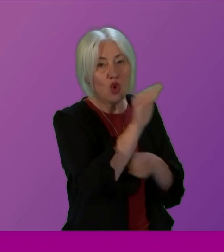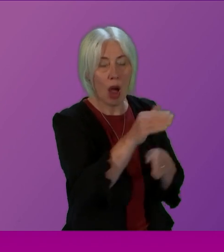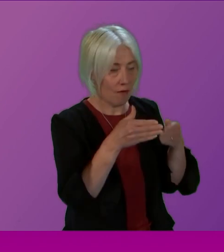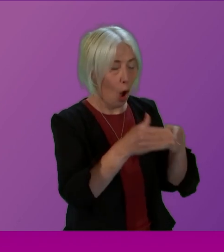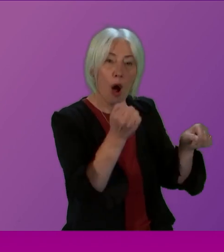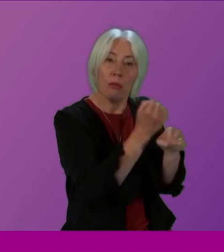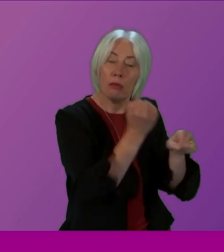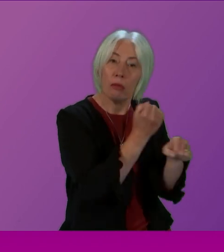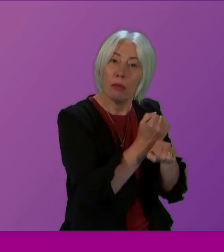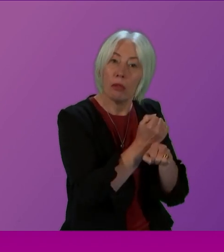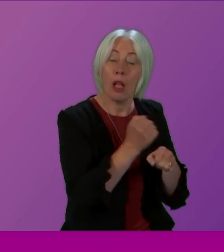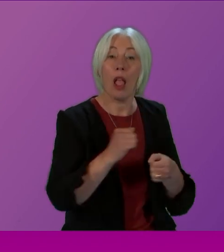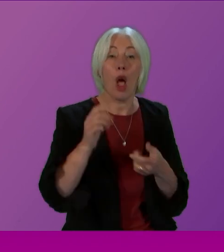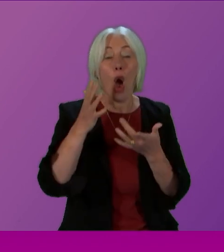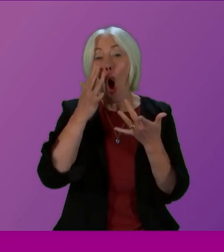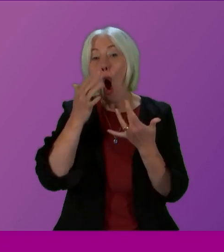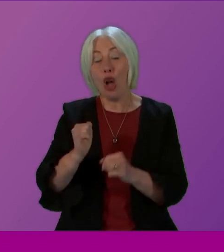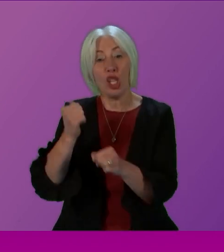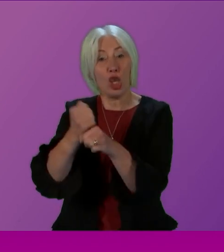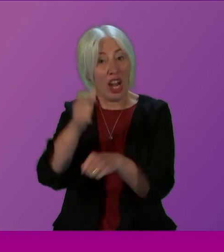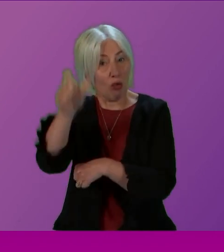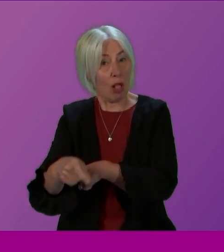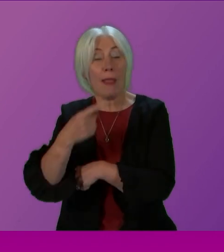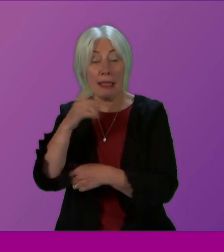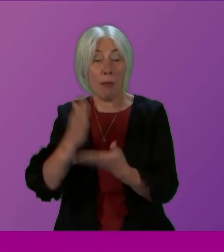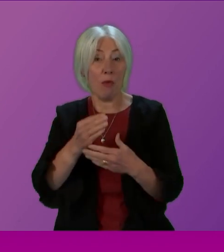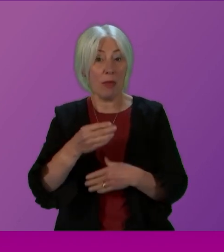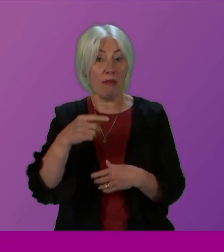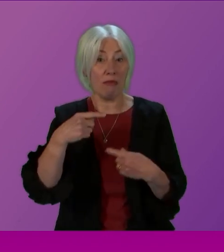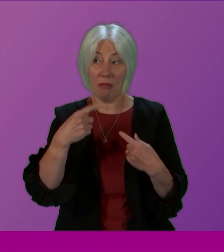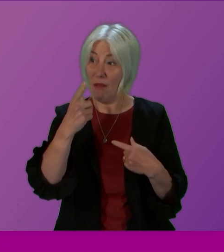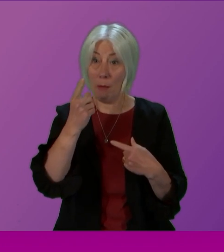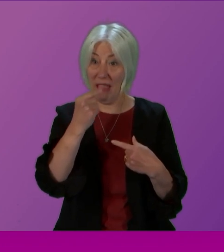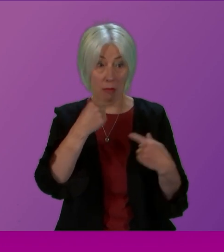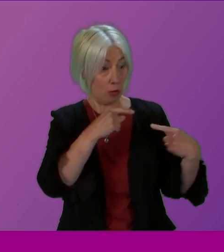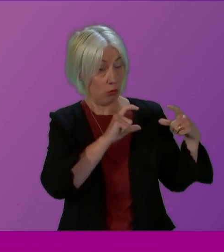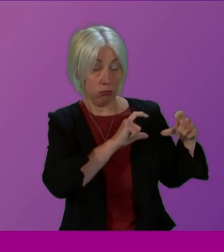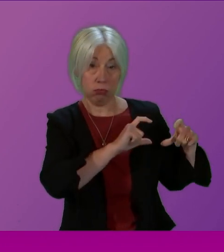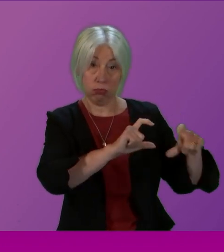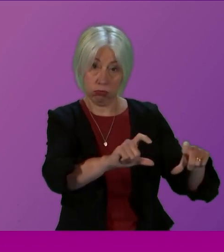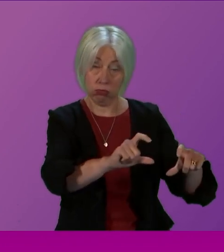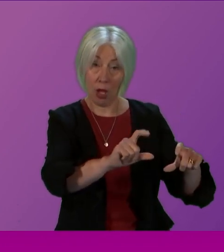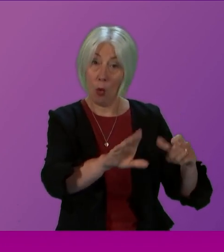On the Auditor General’s comments about viability, all businesses have to secure long-term viability.